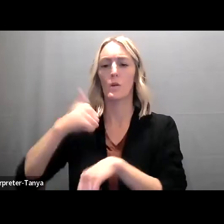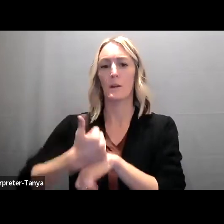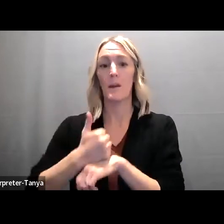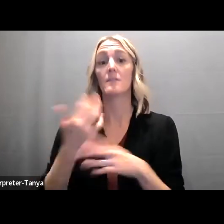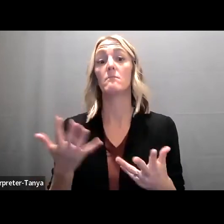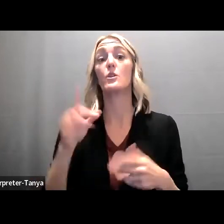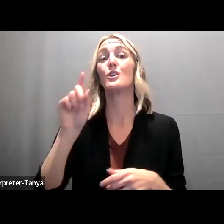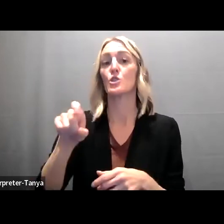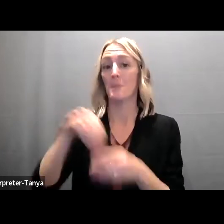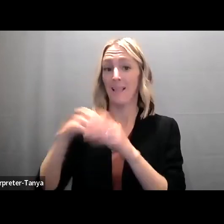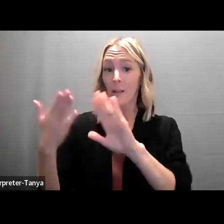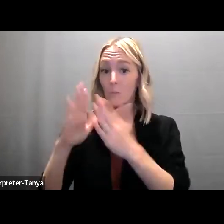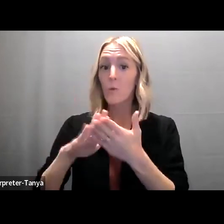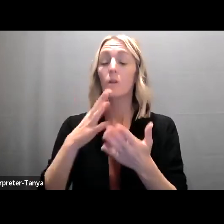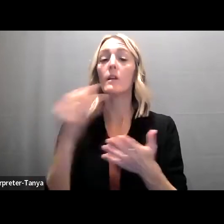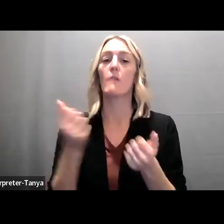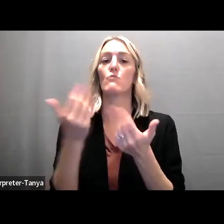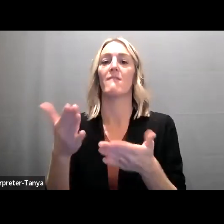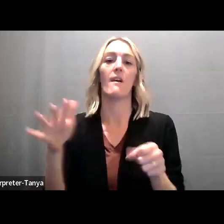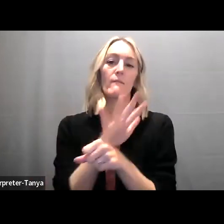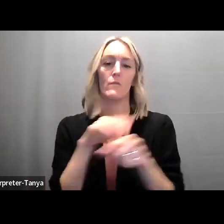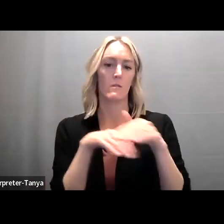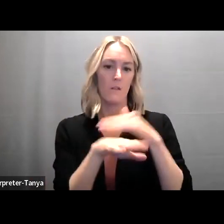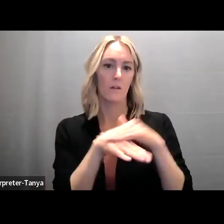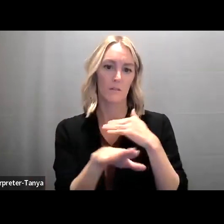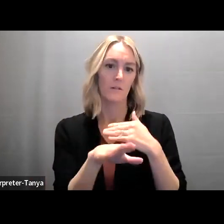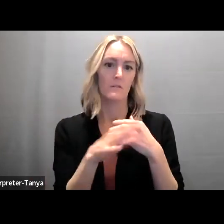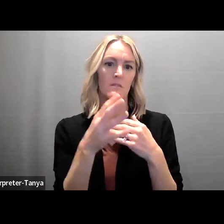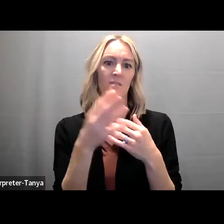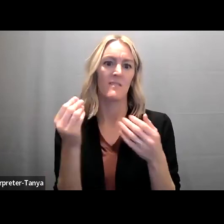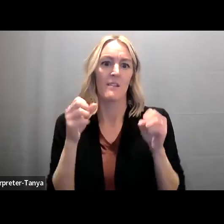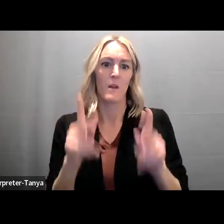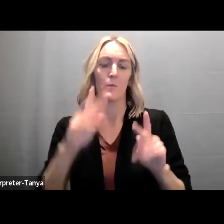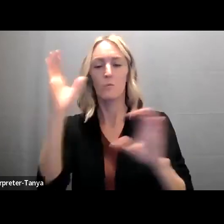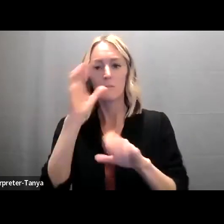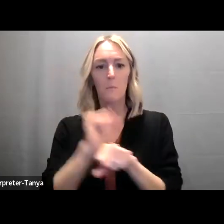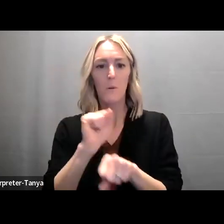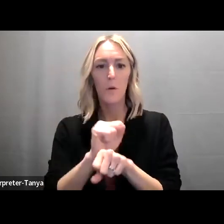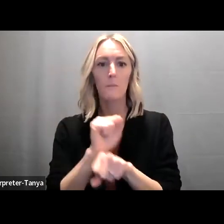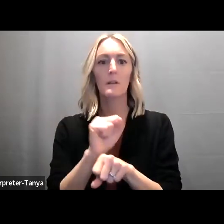As we said t should provide opportunities to seek employment at an integrated settings